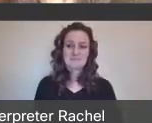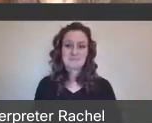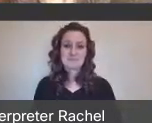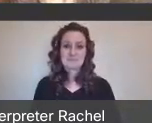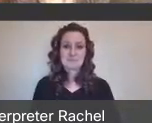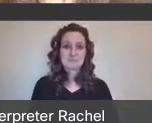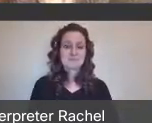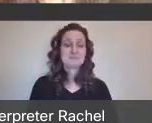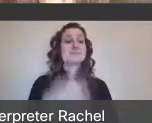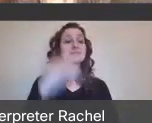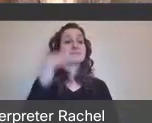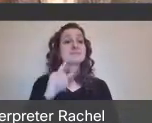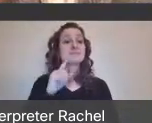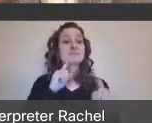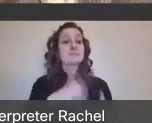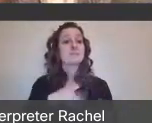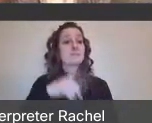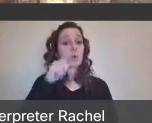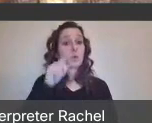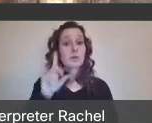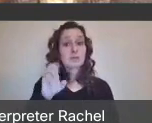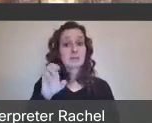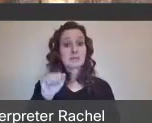[Staff] Our next reporter will be Deanna Durante from NBC 10.